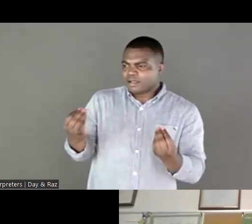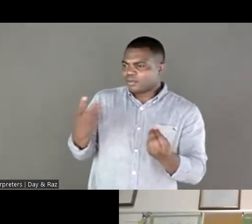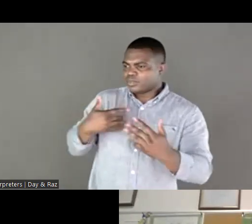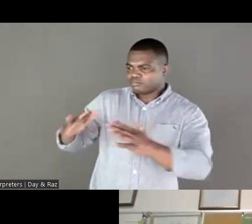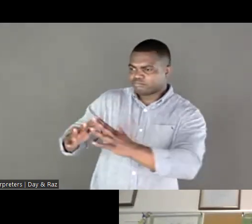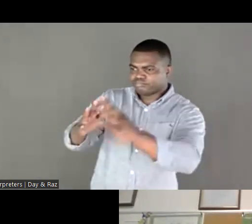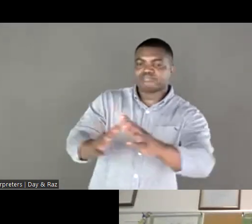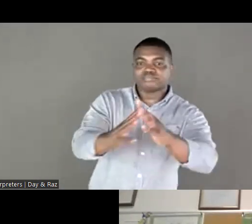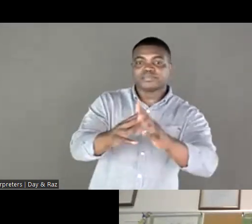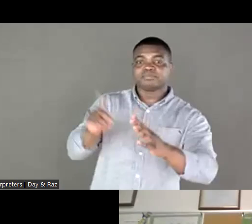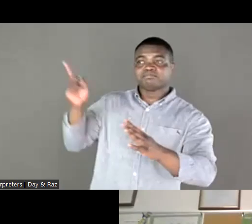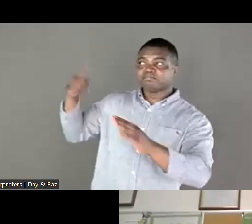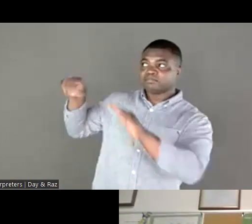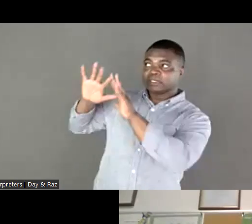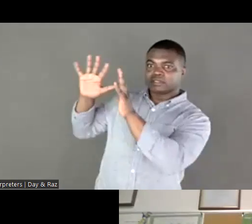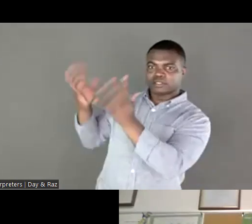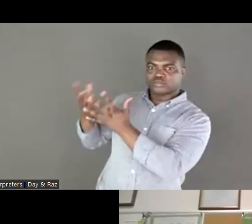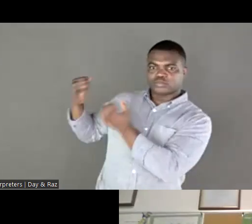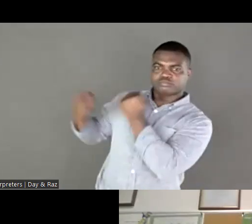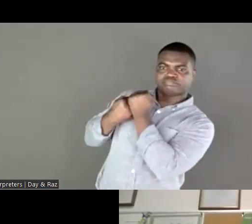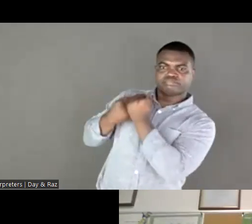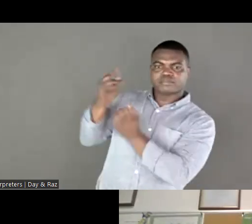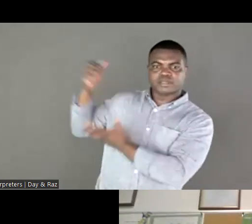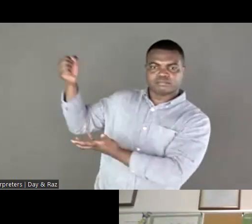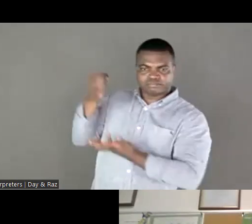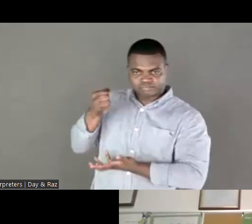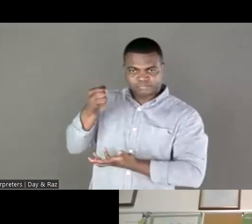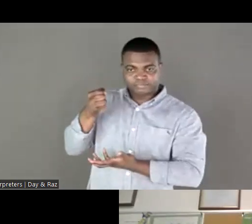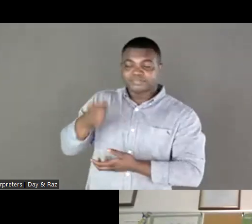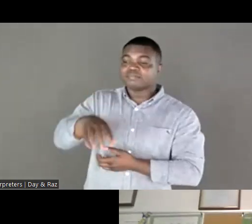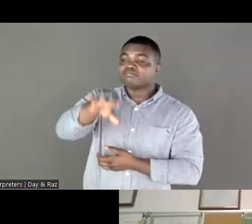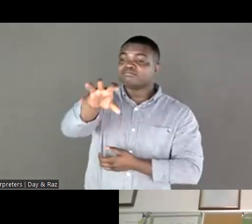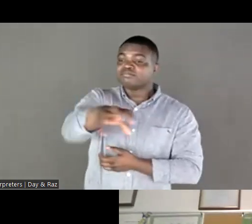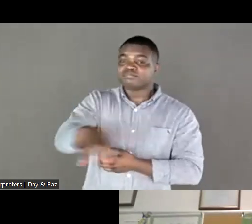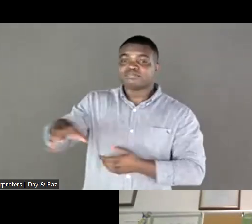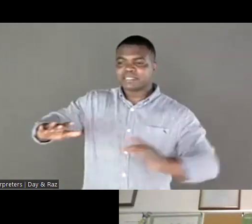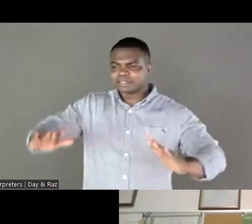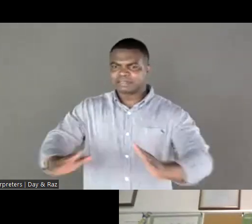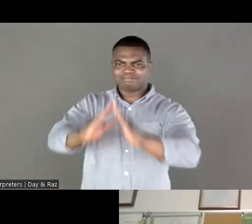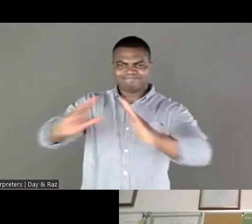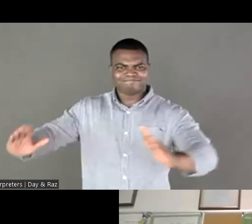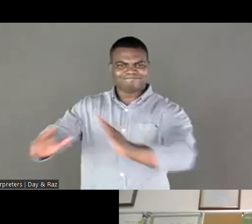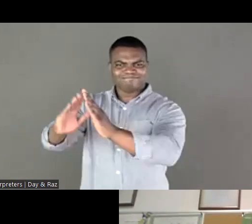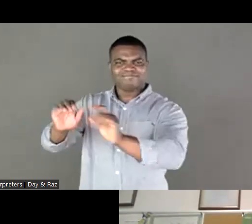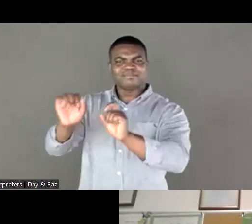these are wasted resources, wasted funds. While this service is not accessible with people for